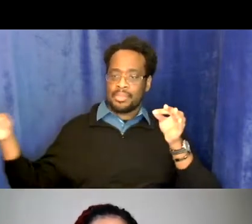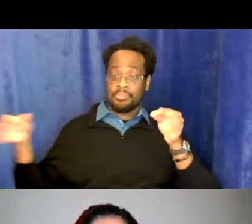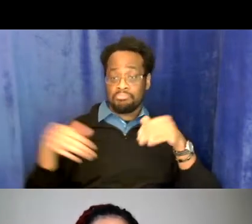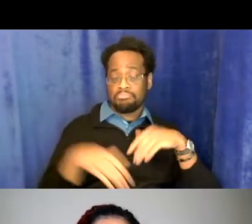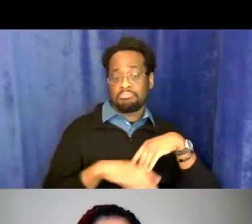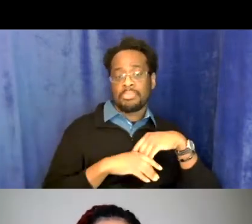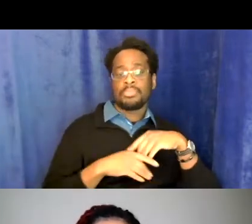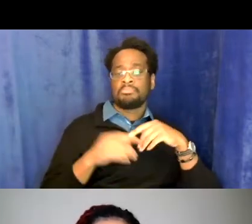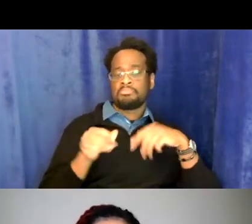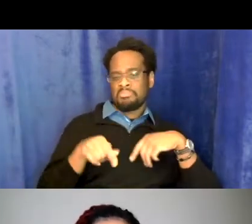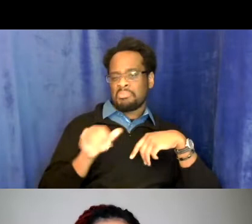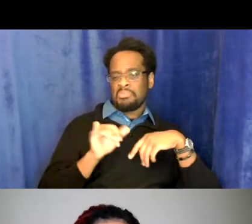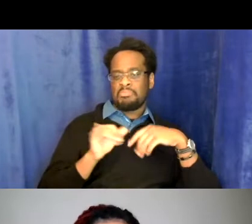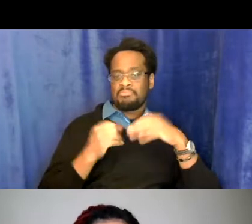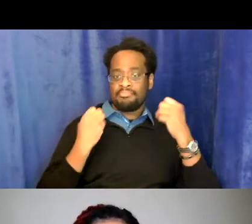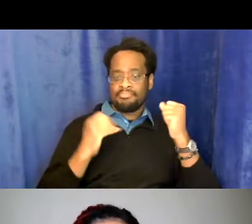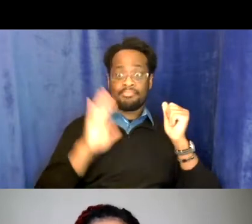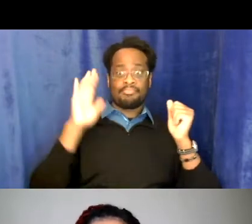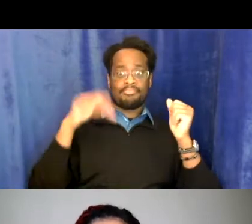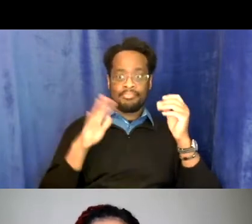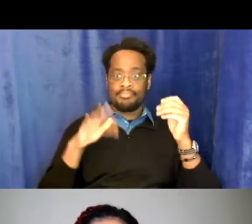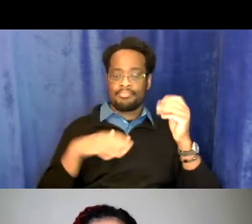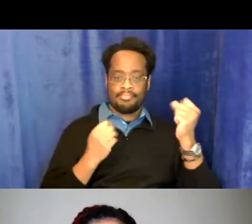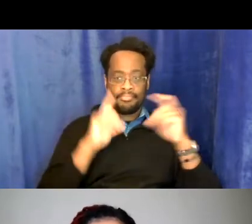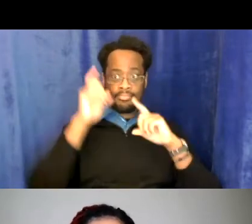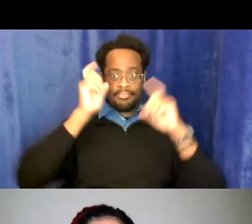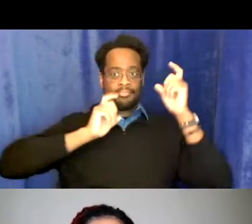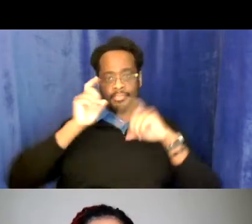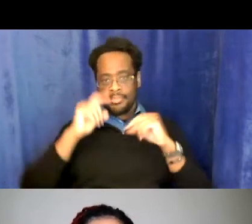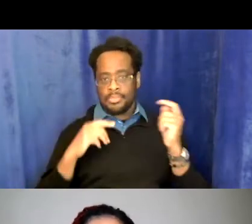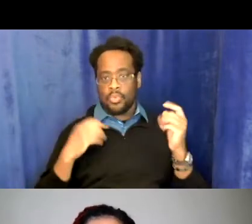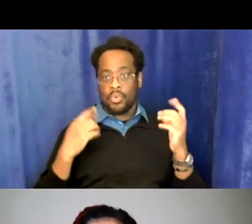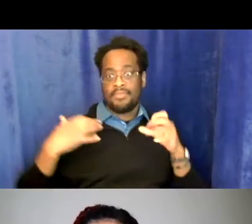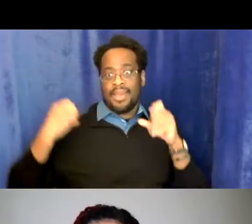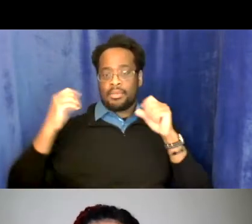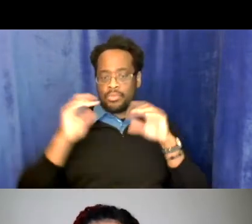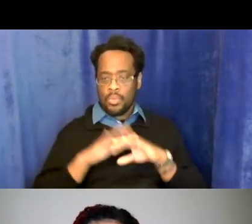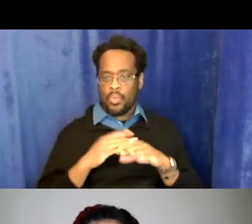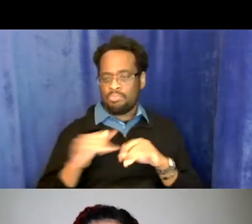it's broken down into their sentences this is relatively new and you can even see it with sign.